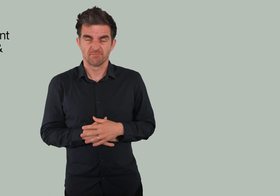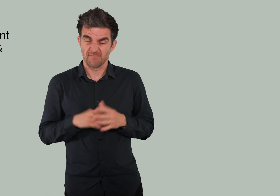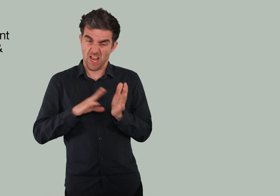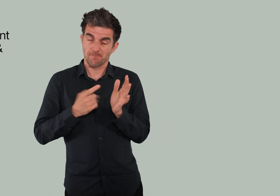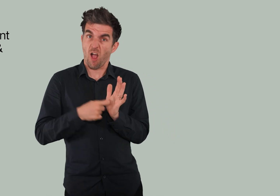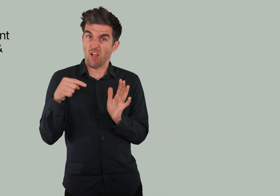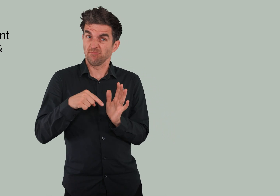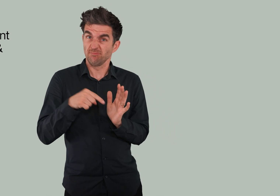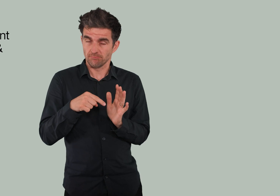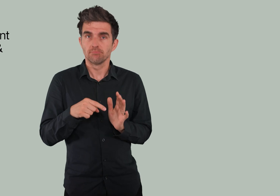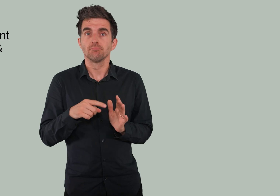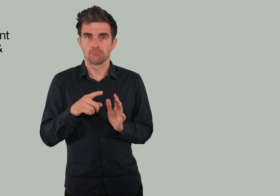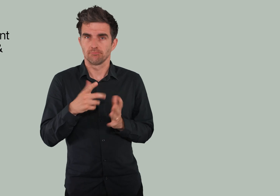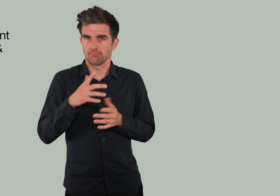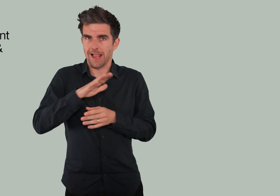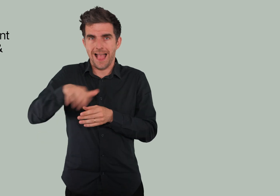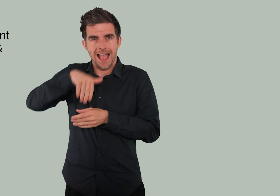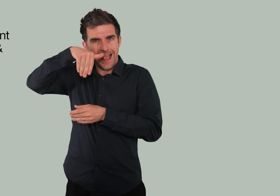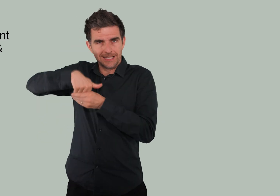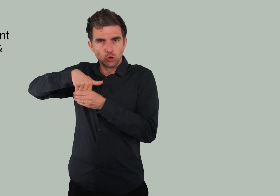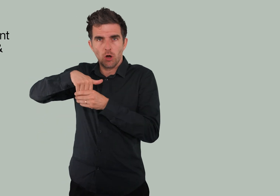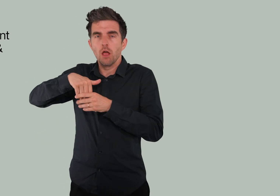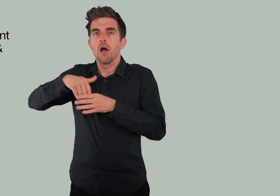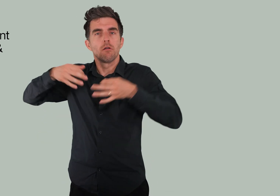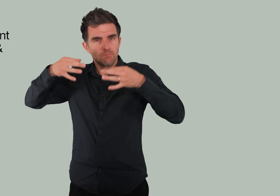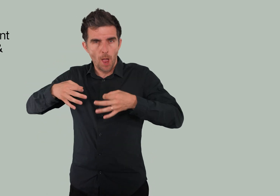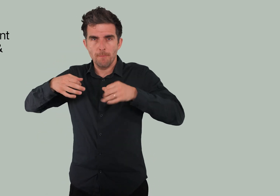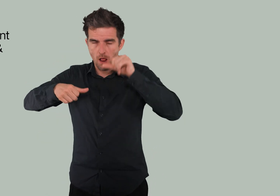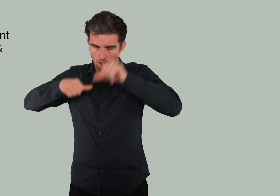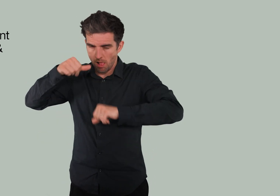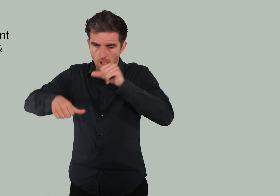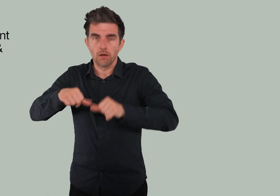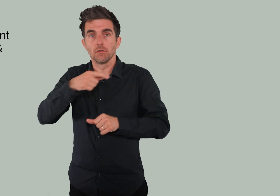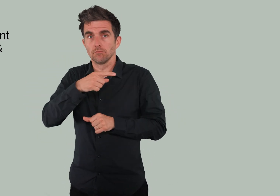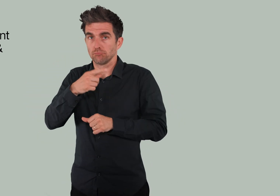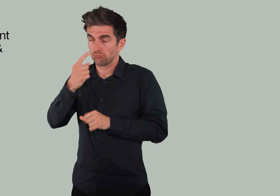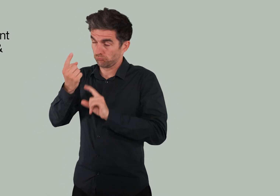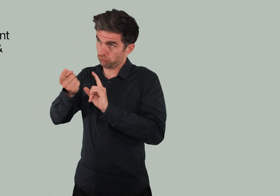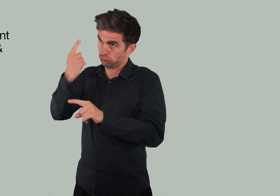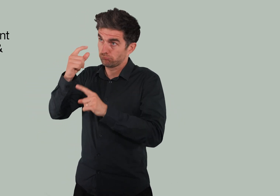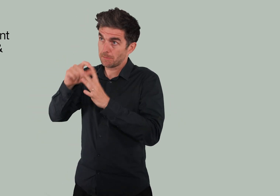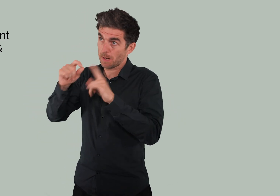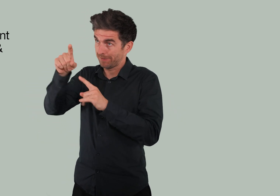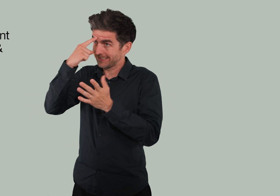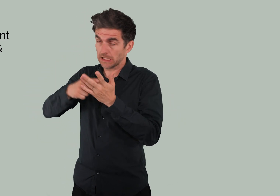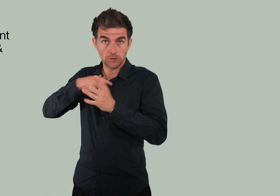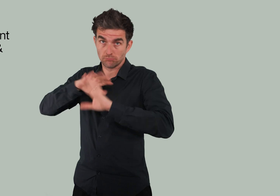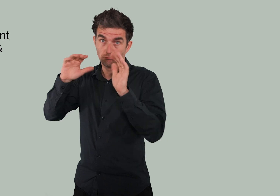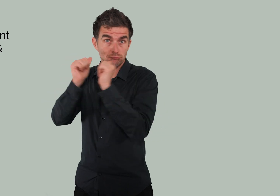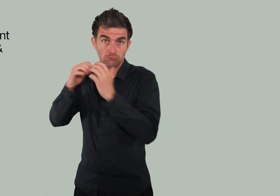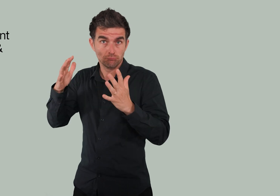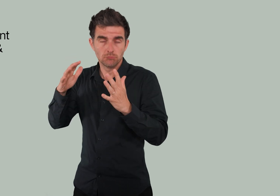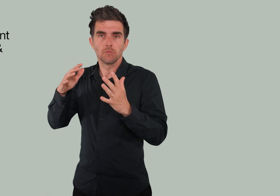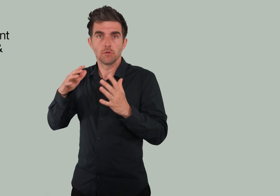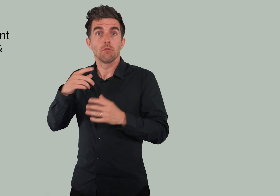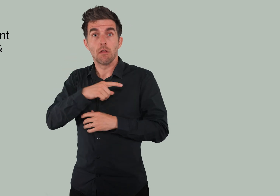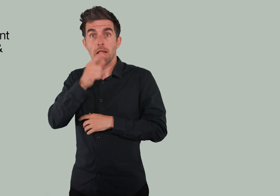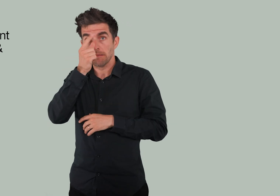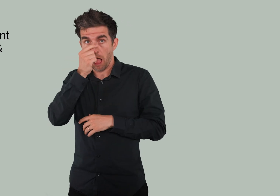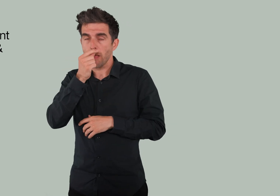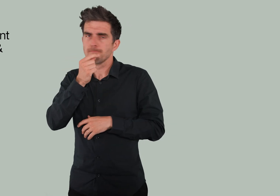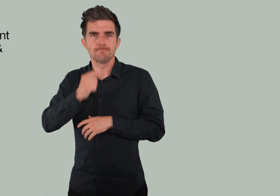MR is the initial formal stage for challenging a PIP decision, where a customer chooses